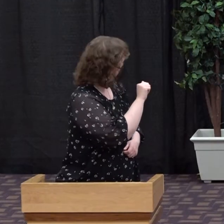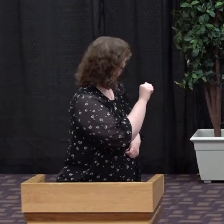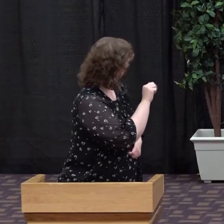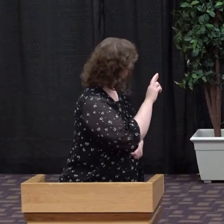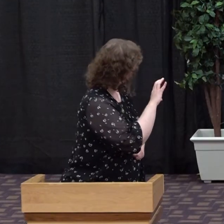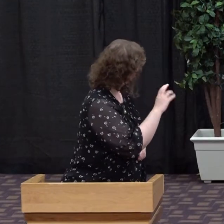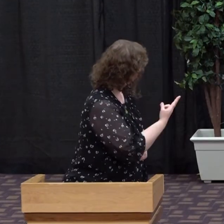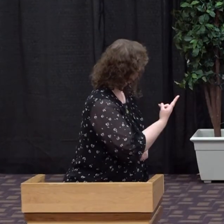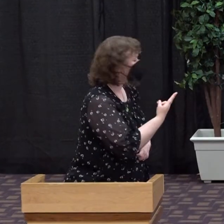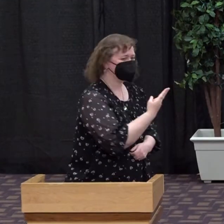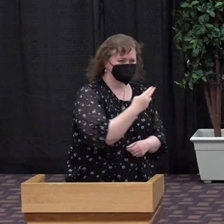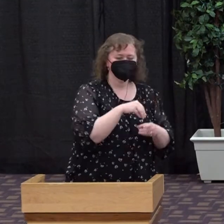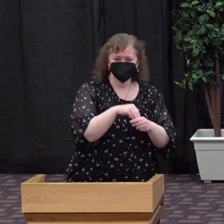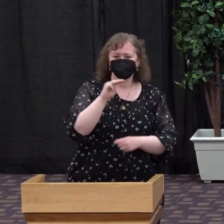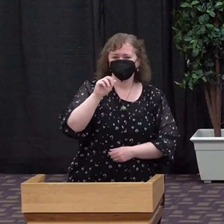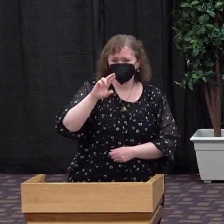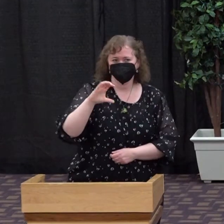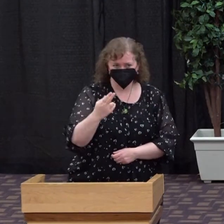That was recently in March.